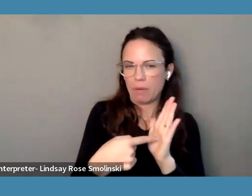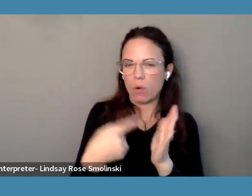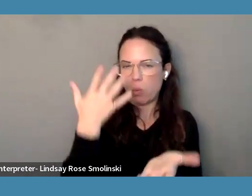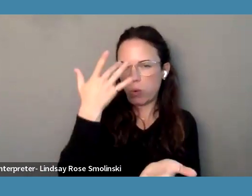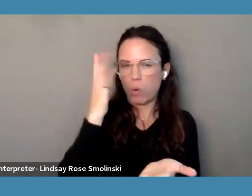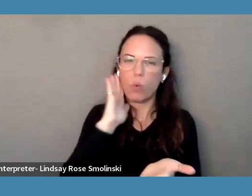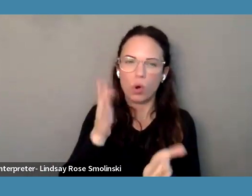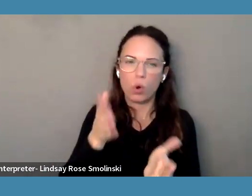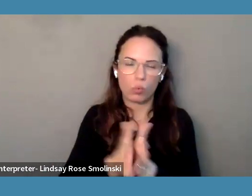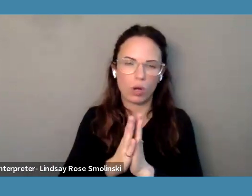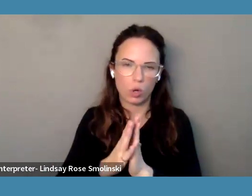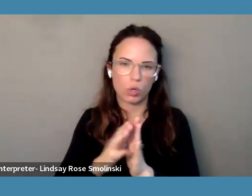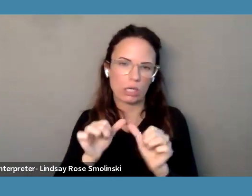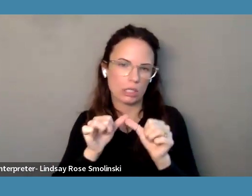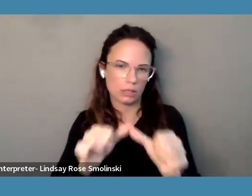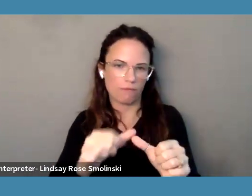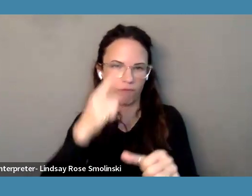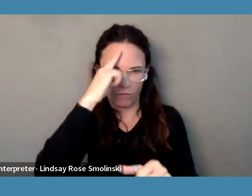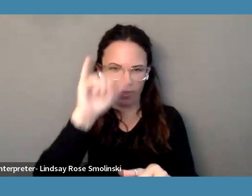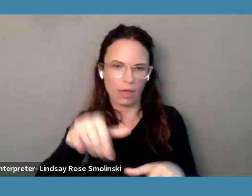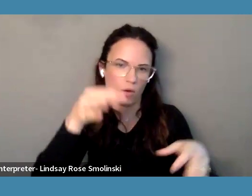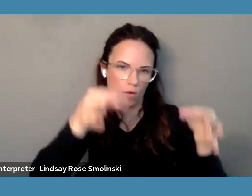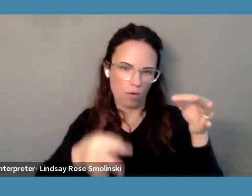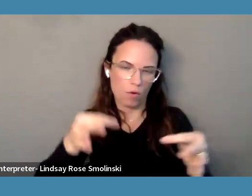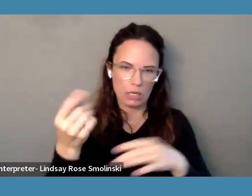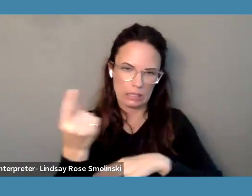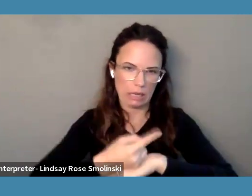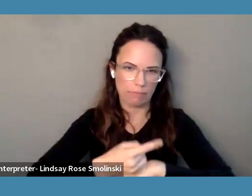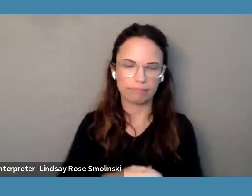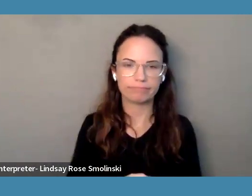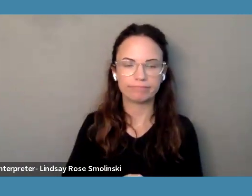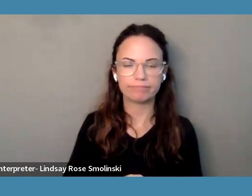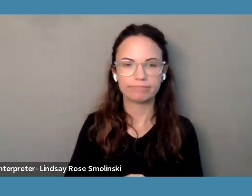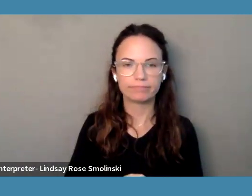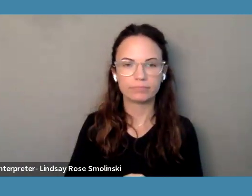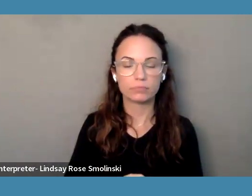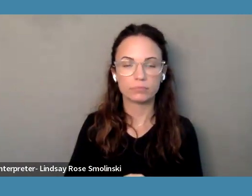of the scheduled hearing date. And when you request a continuance